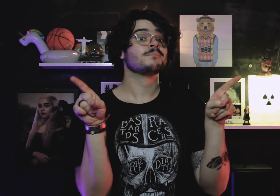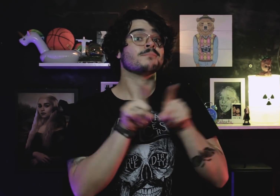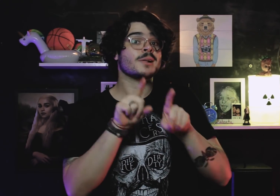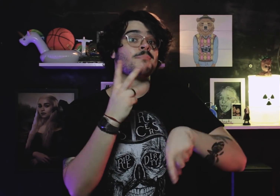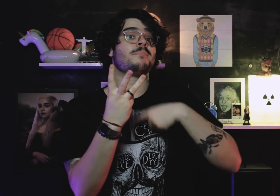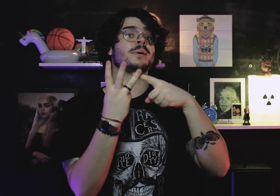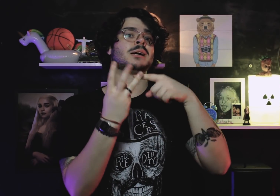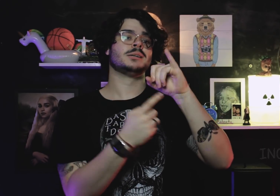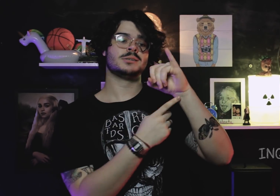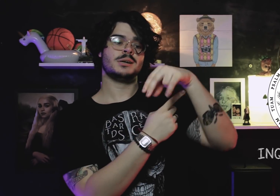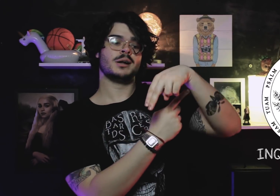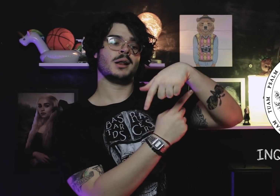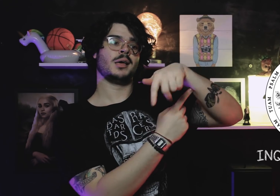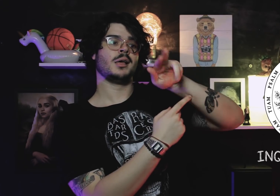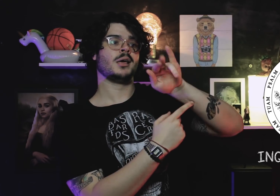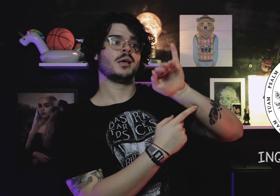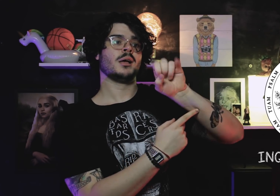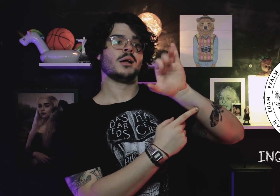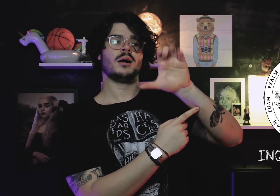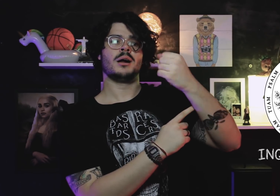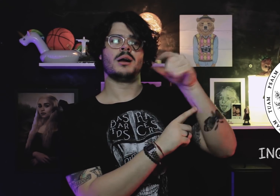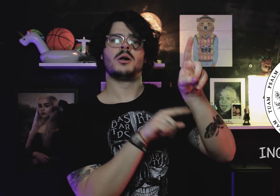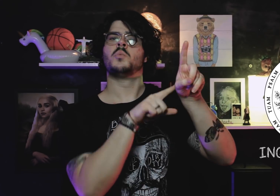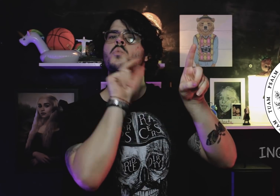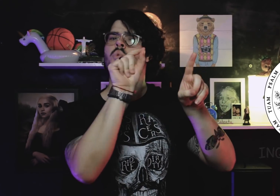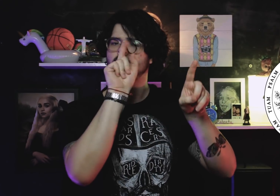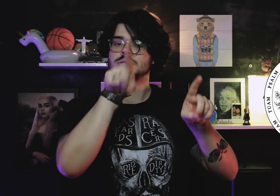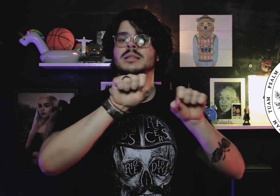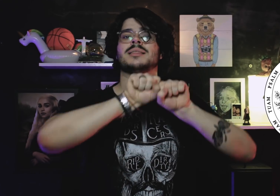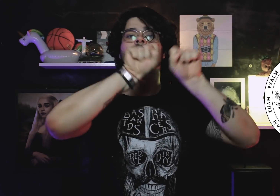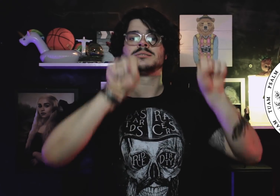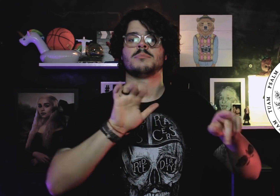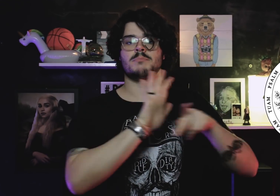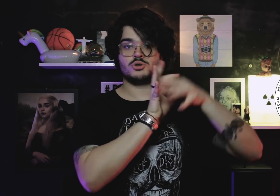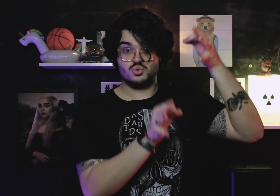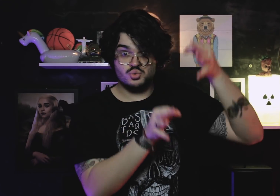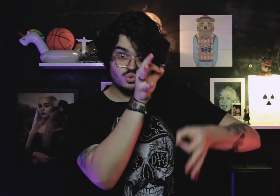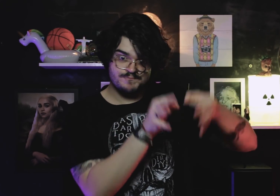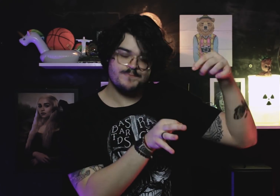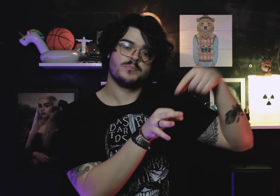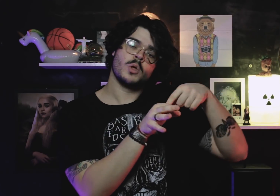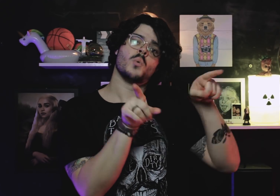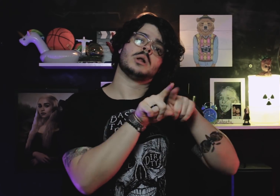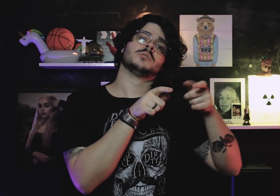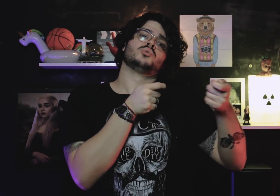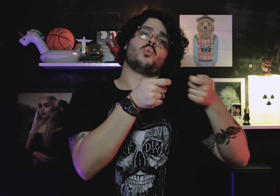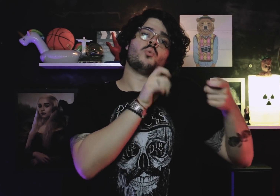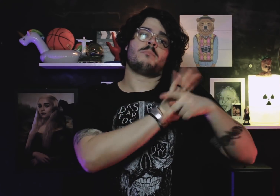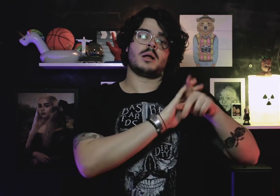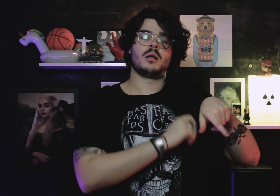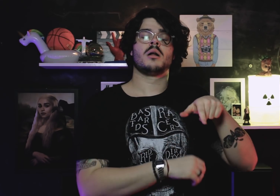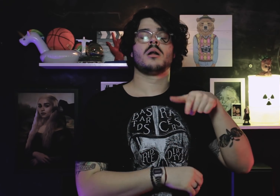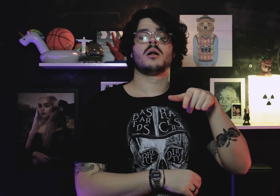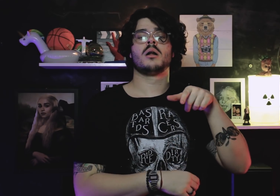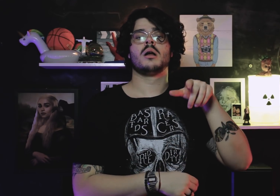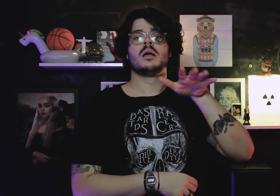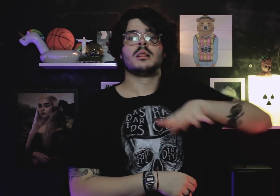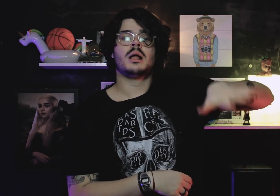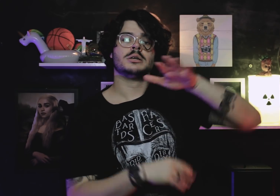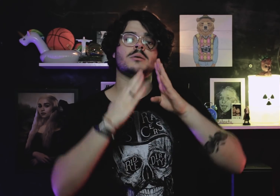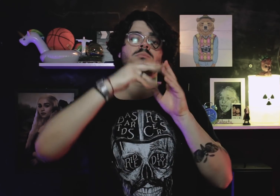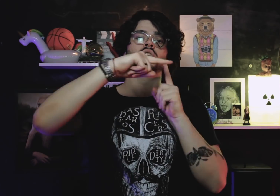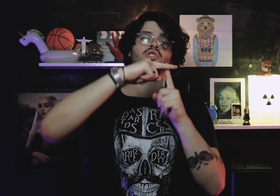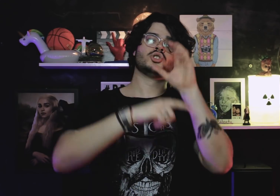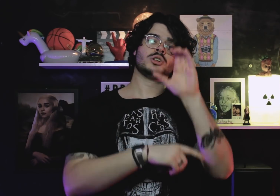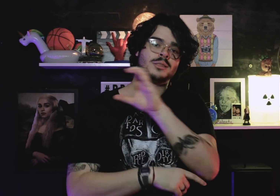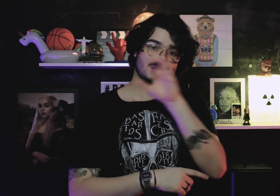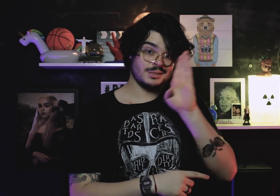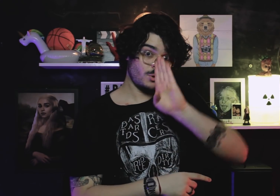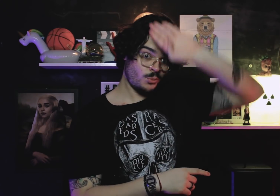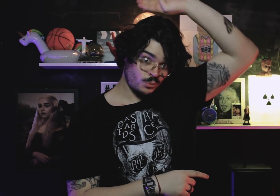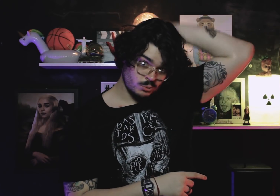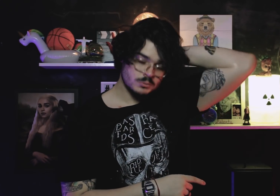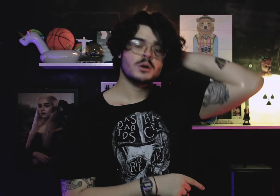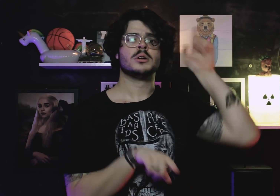and the Inquisition, which was a legal system of the Roman Catholic Church